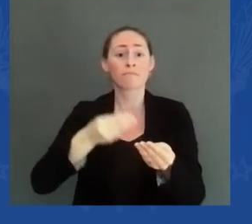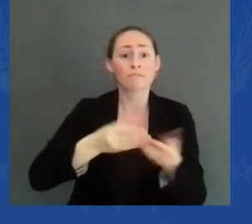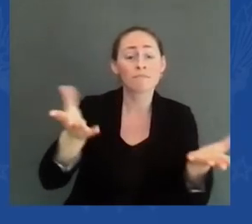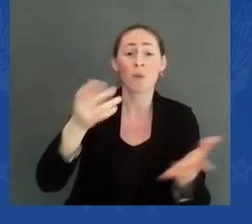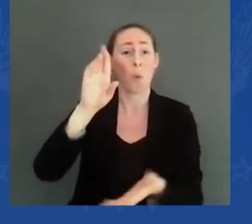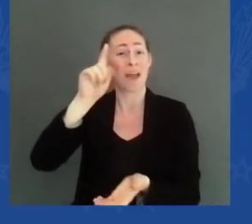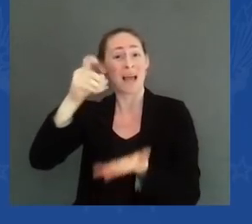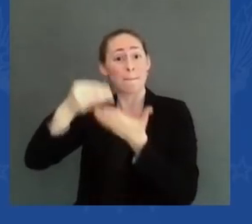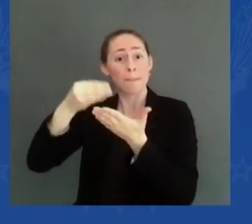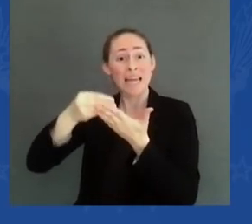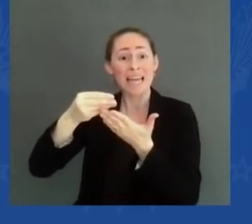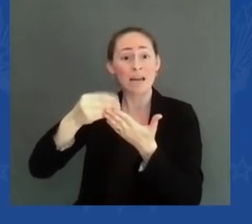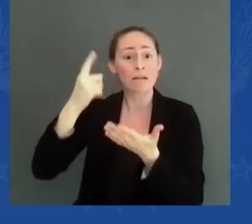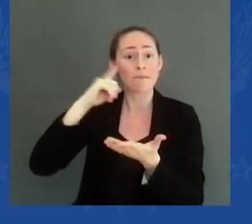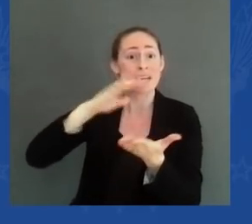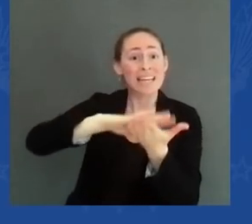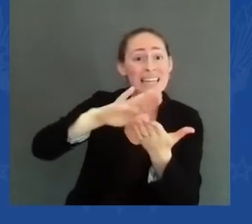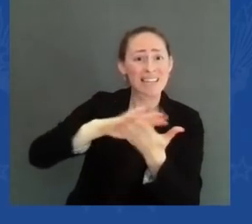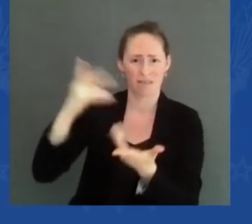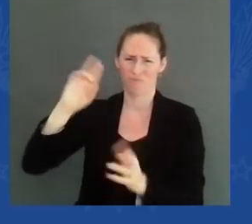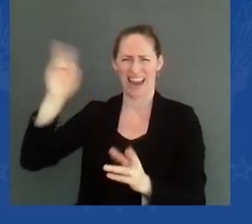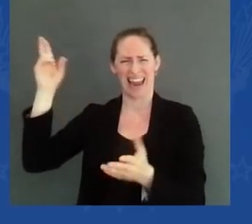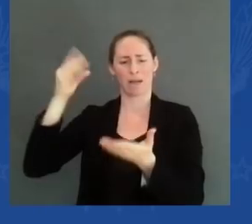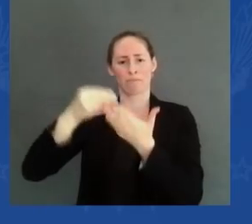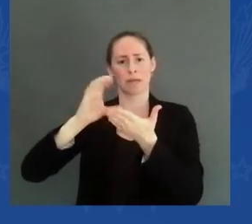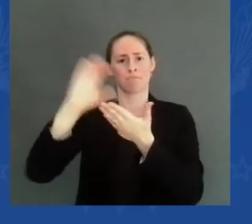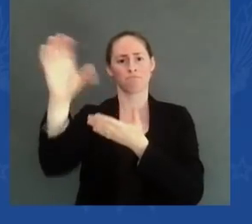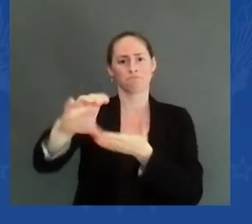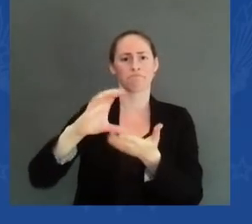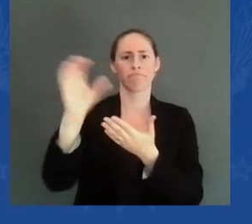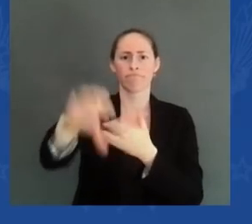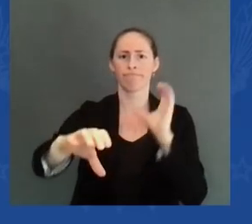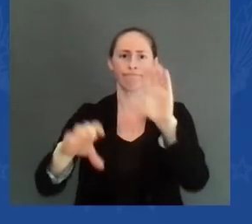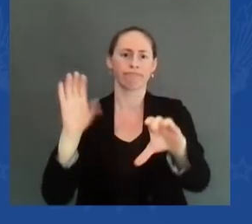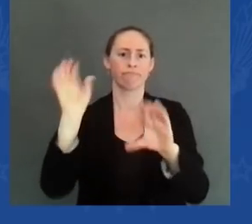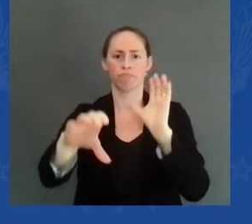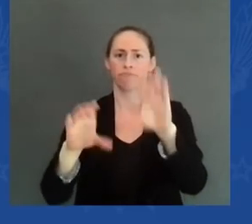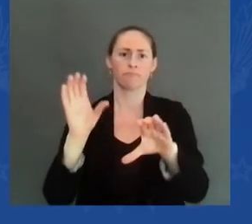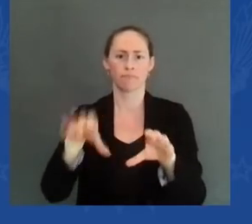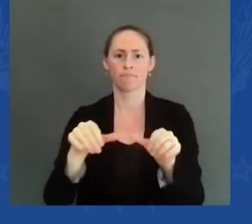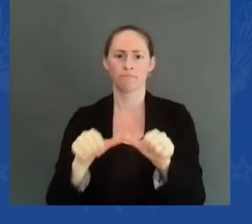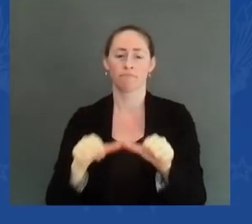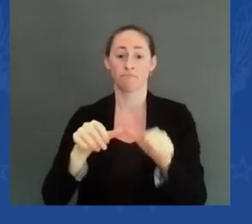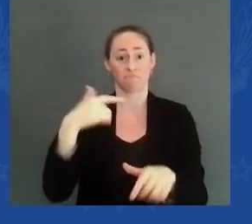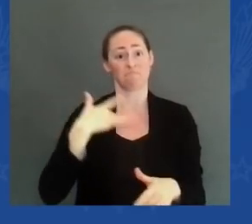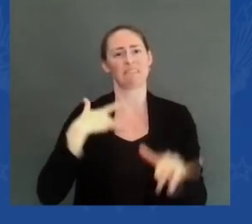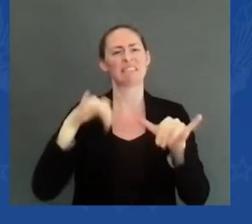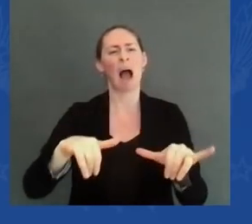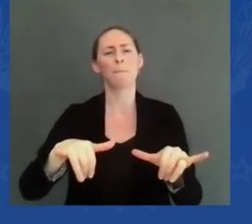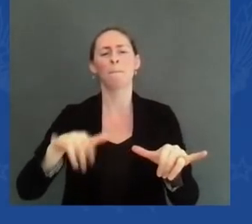But my friends, we are in this for the long haul. This is not a situation that's going to go away, and the way I operate I'm acting as